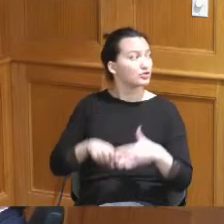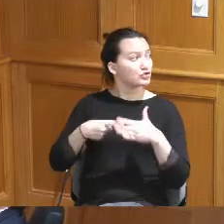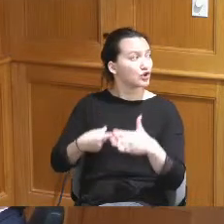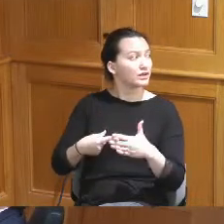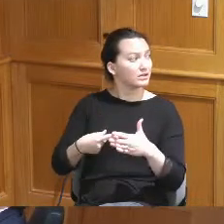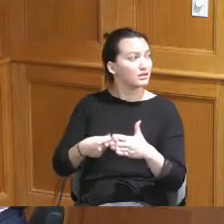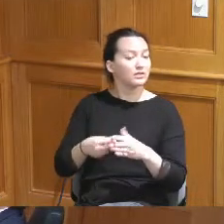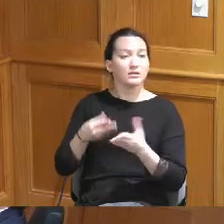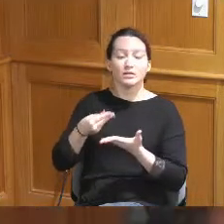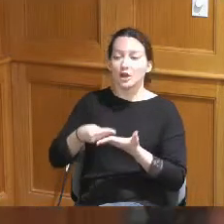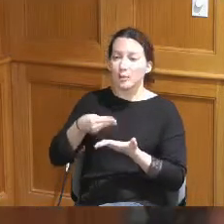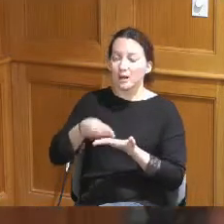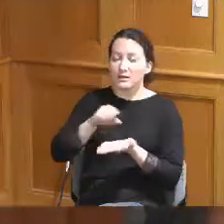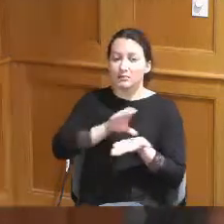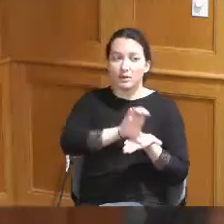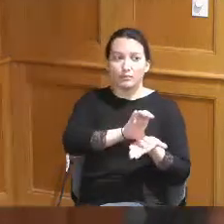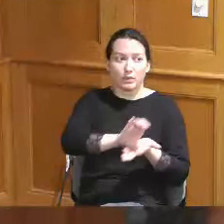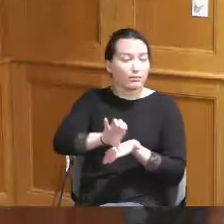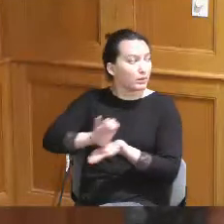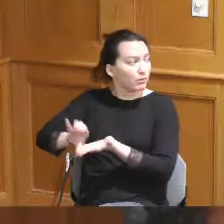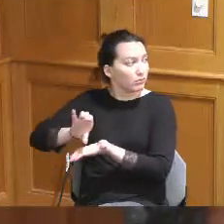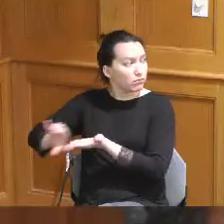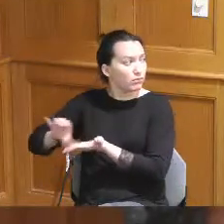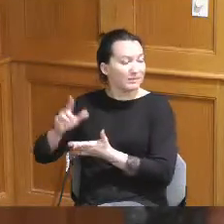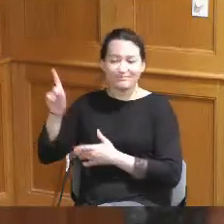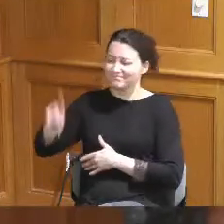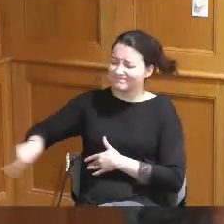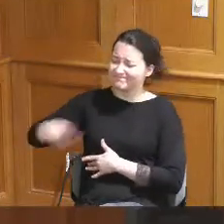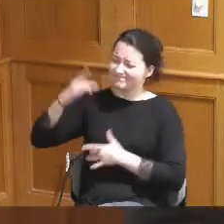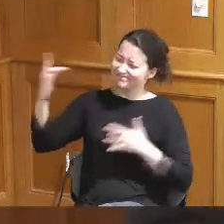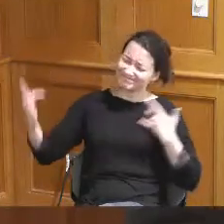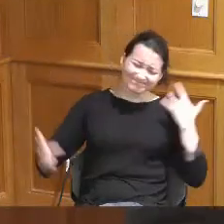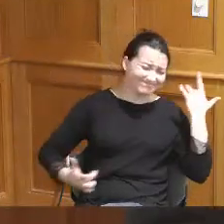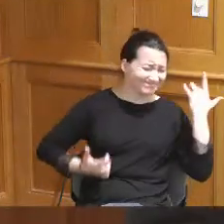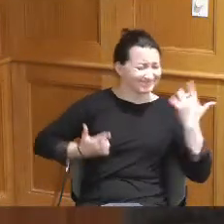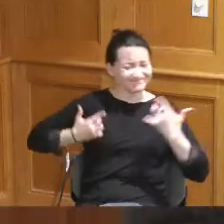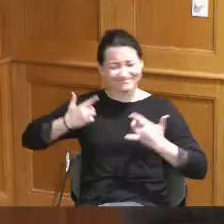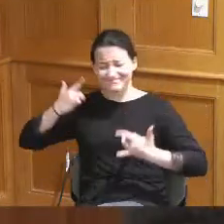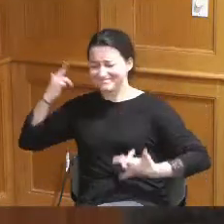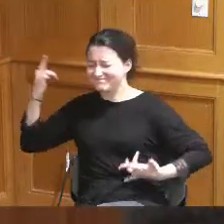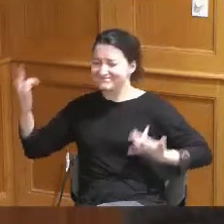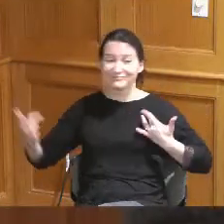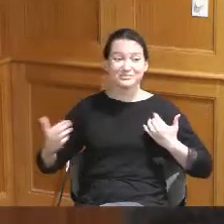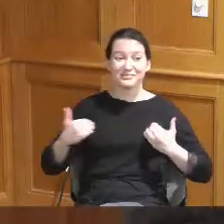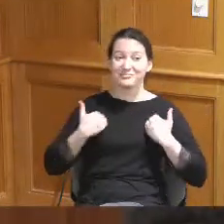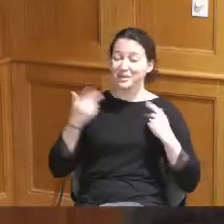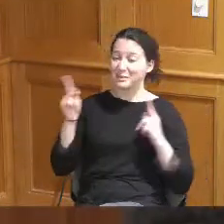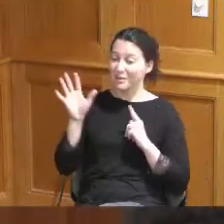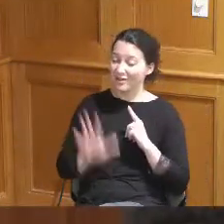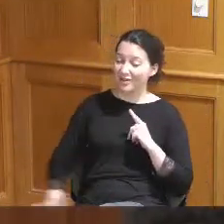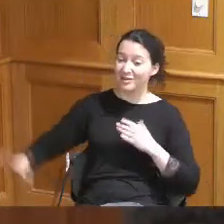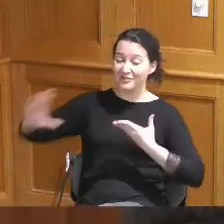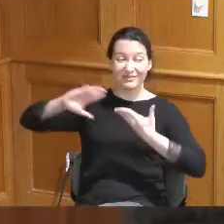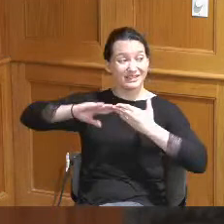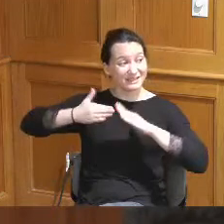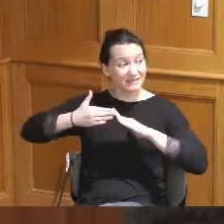funding and they are excited there are youth all over the city all over the county that are just